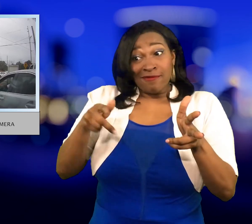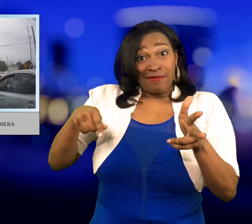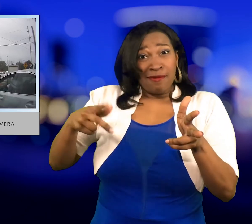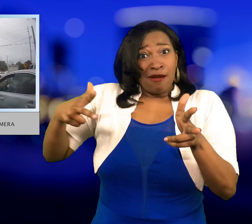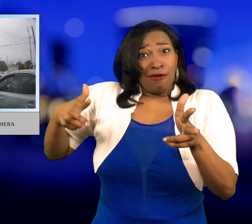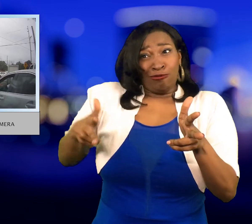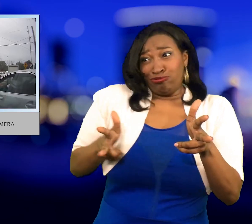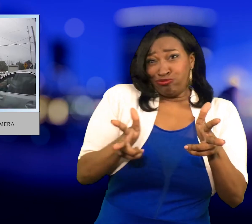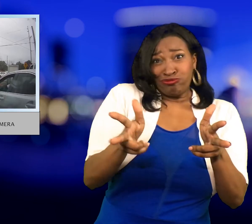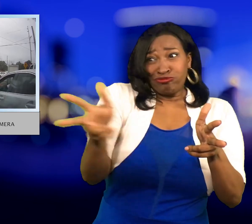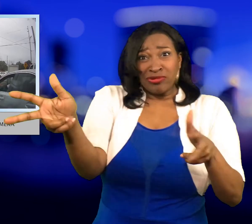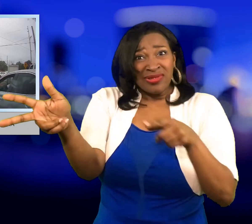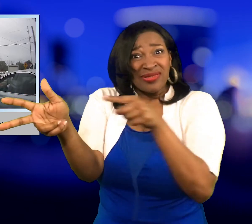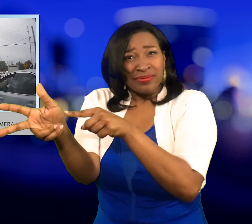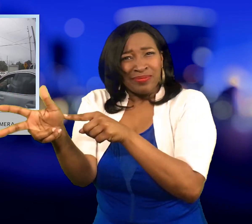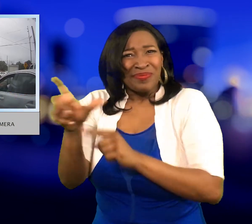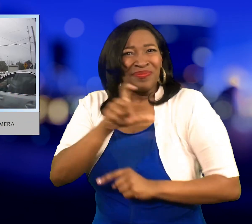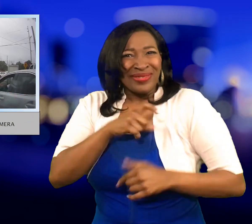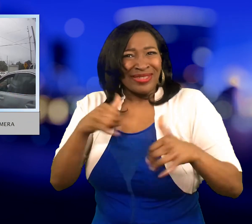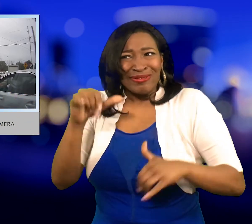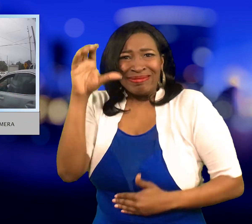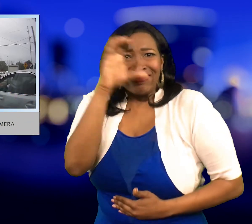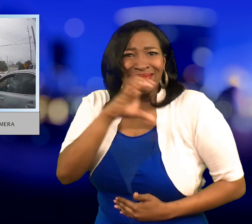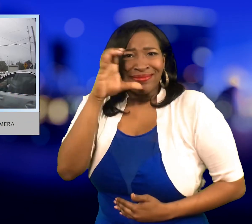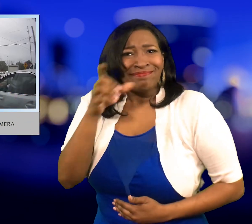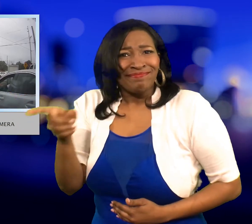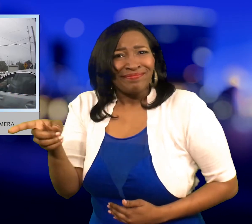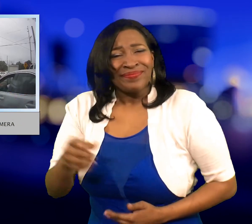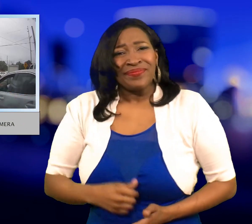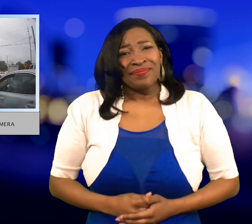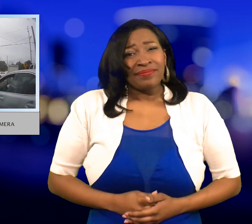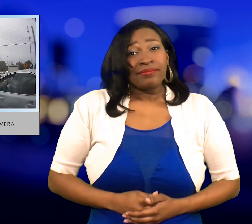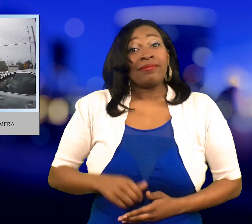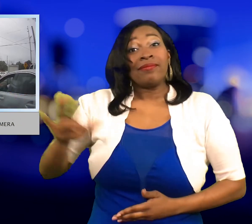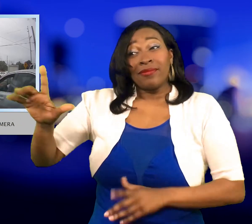But they are still looking for the driver of the Lexus.